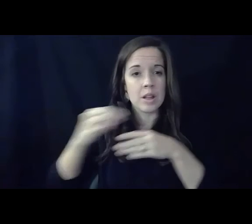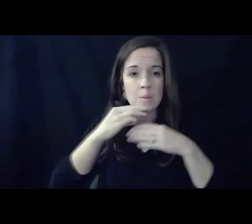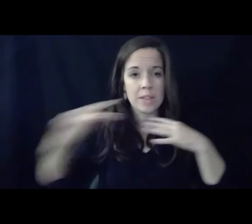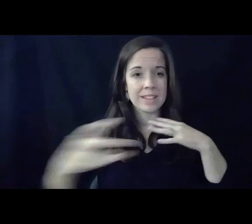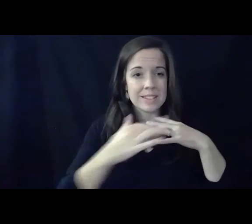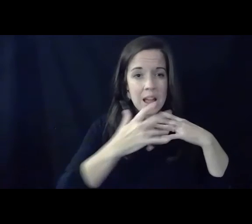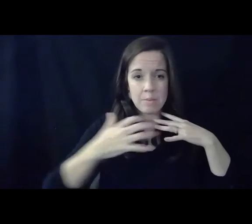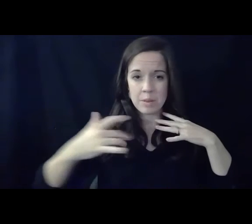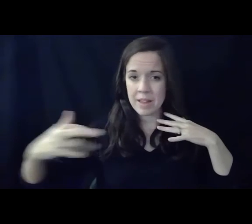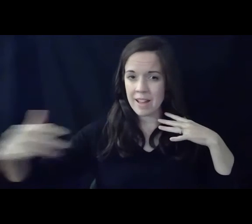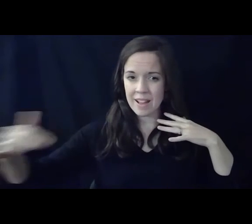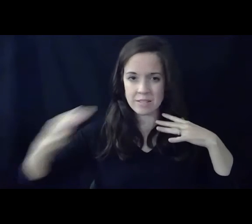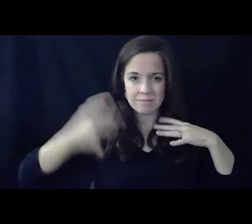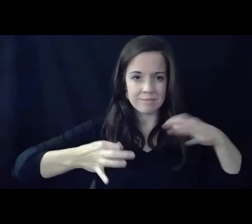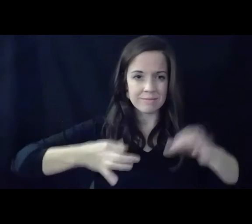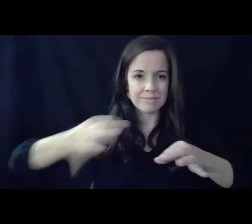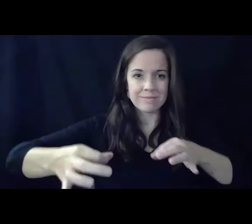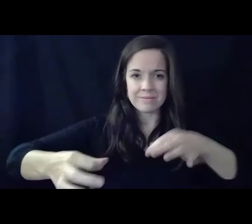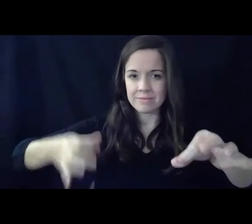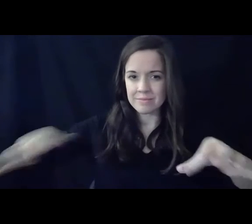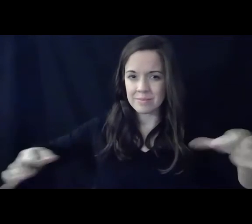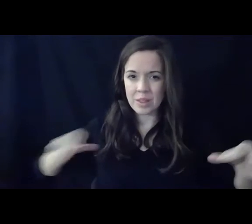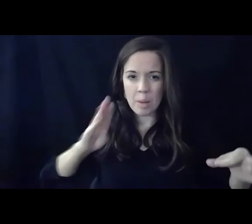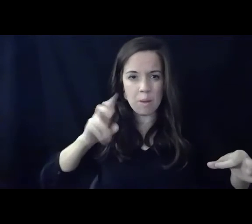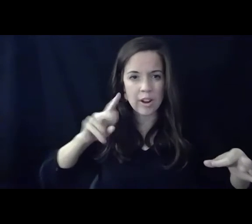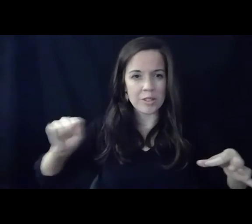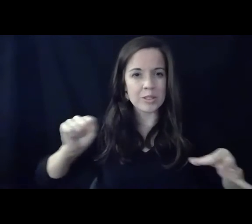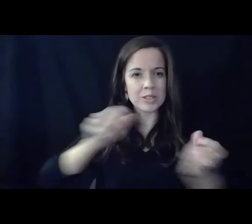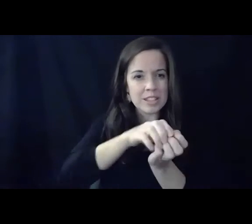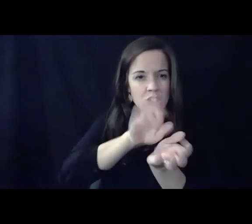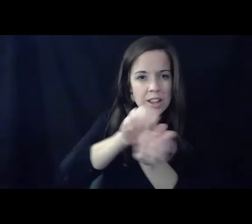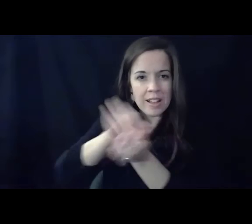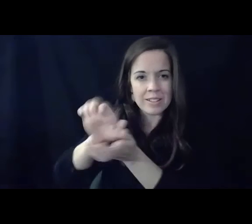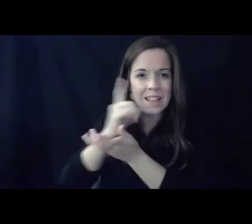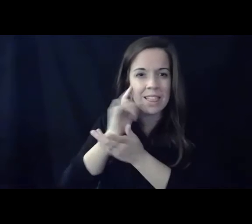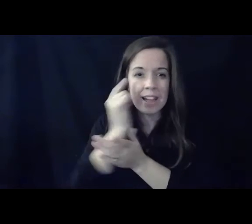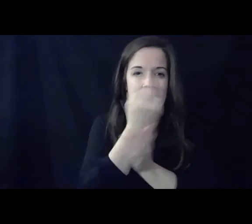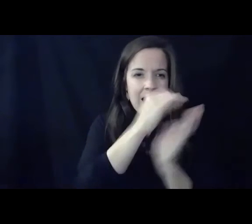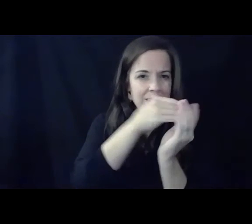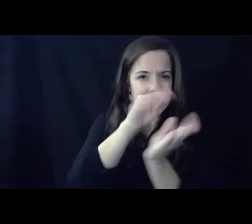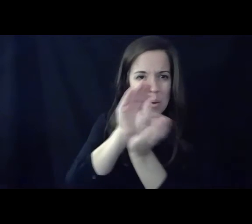barnacles and shellfish like so many opened eyes tanning themselves to death in December sun.